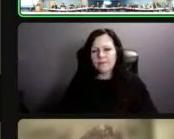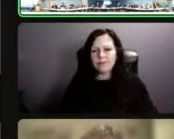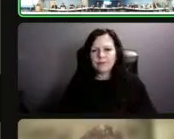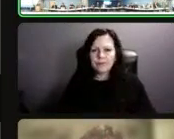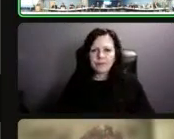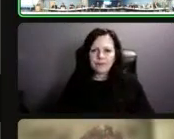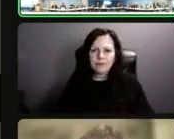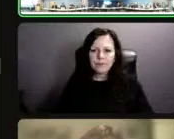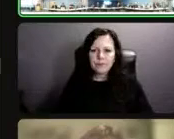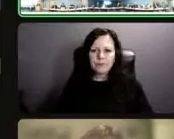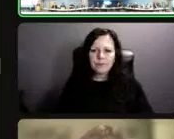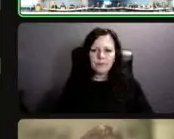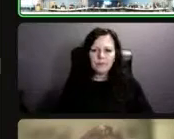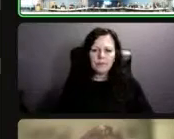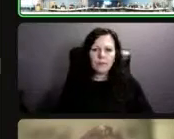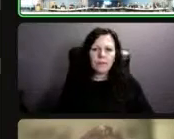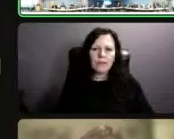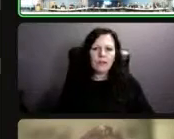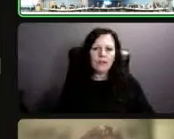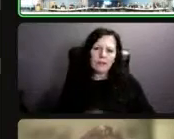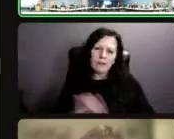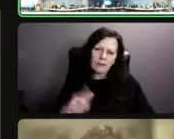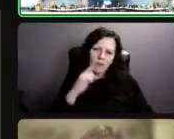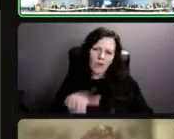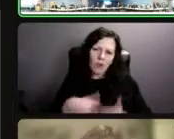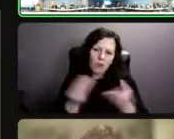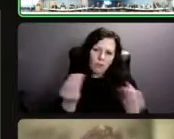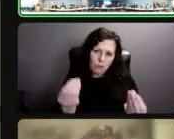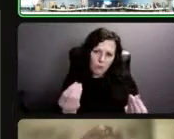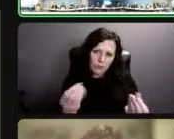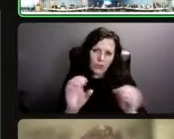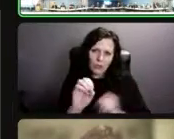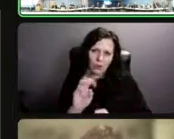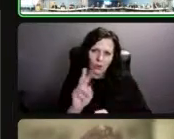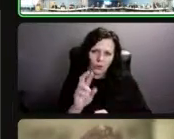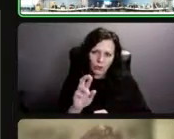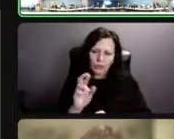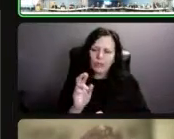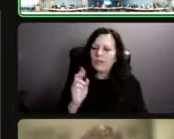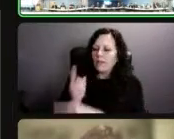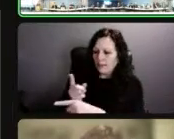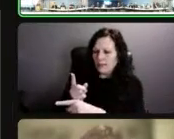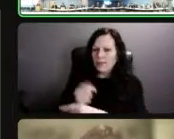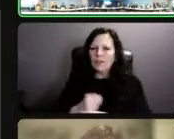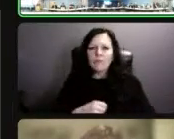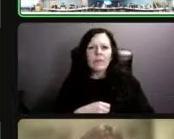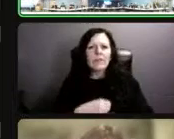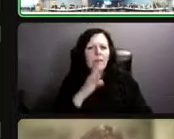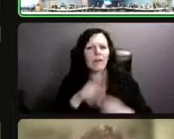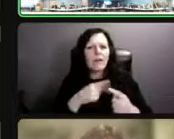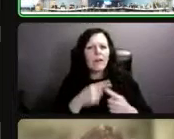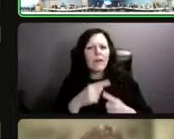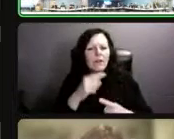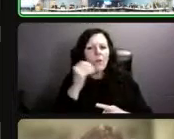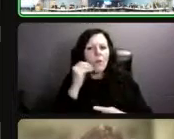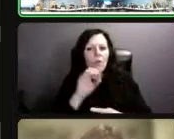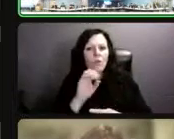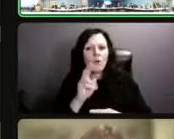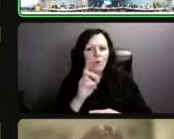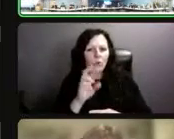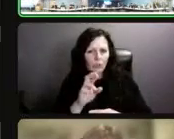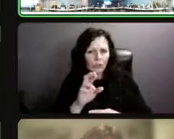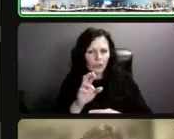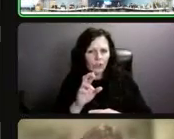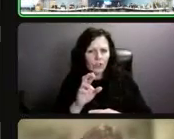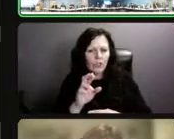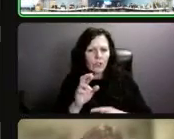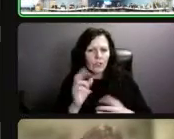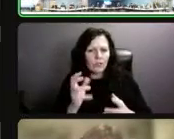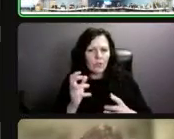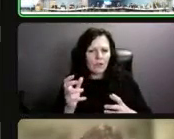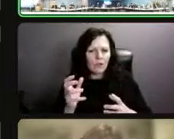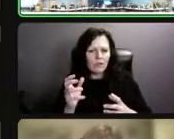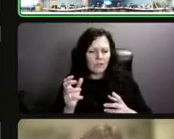THE OTHER AND THIS IS FOR ALL